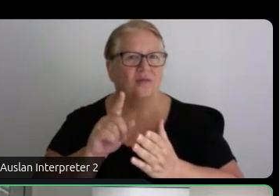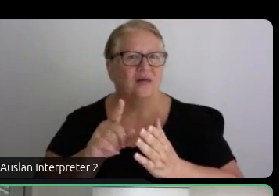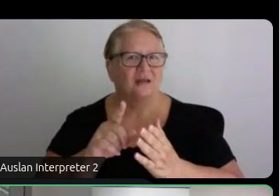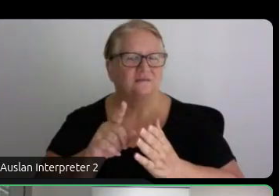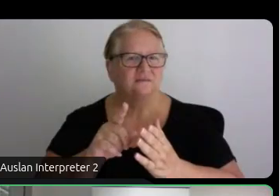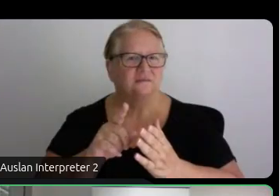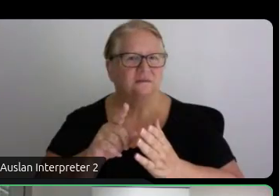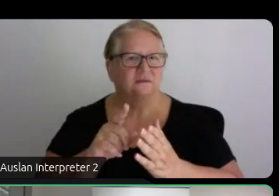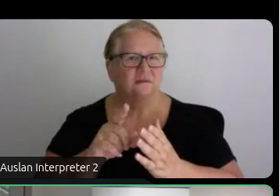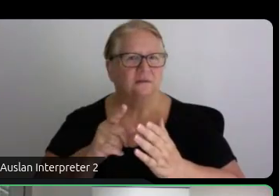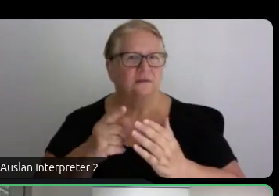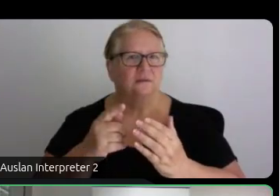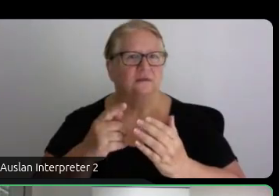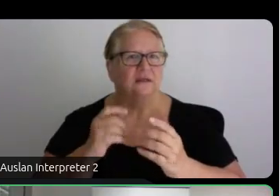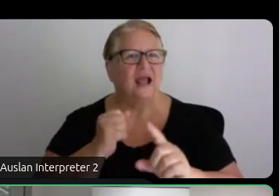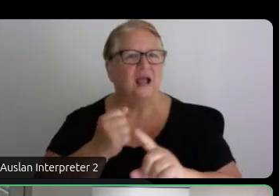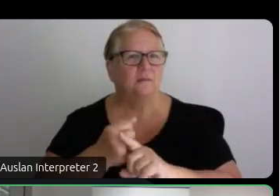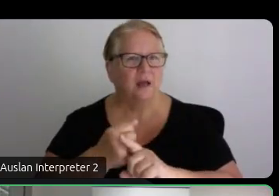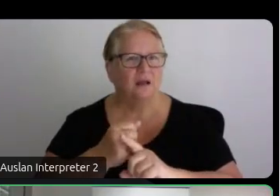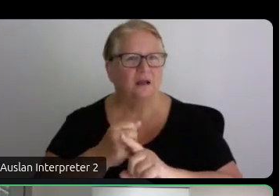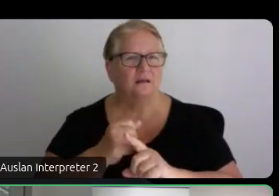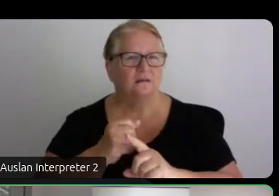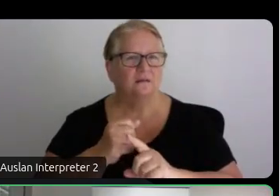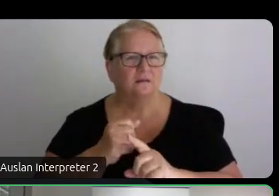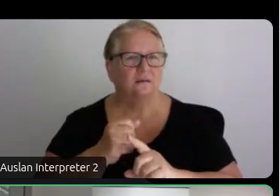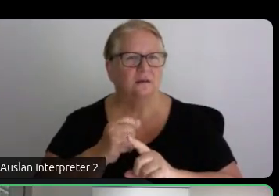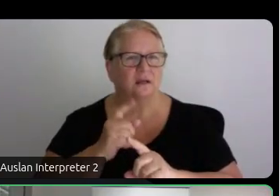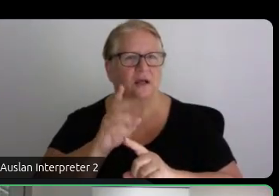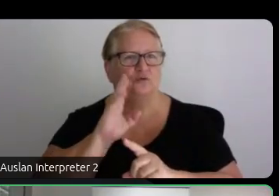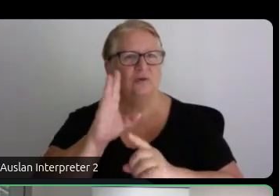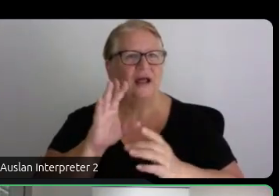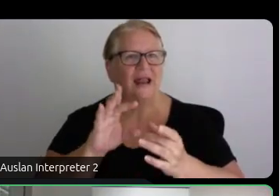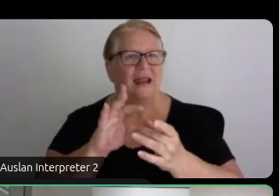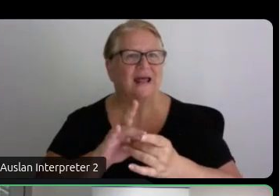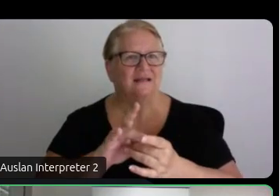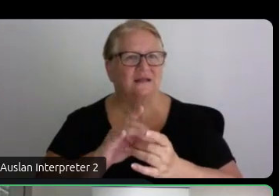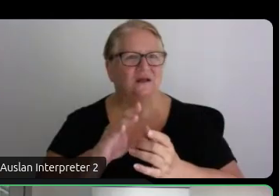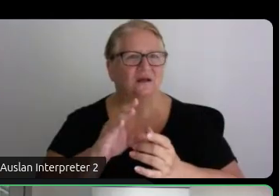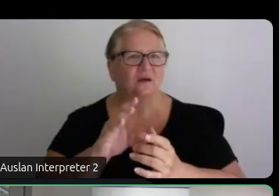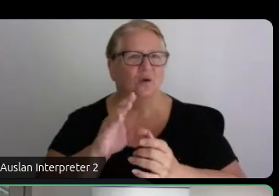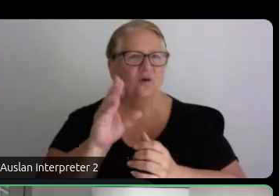kind of forming that psychosocial but yeah is it's the direct link between the functional capacity